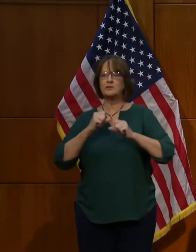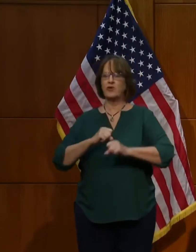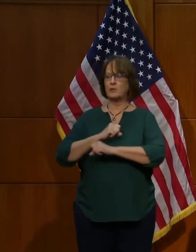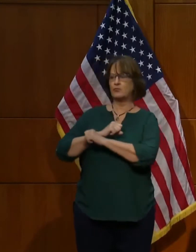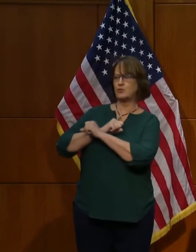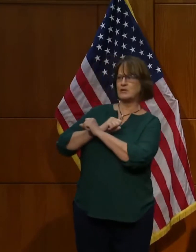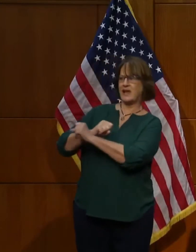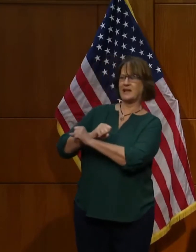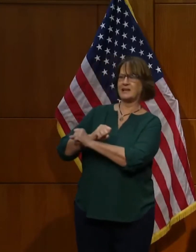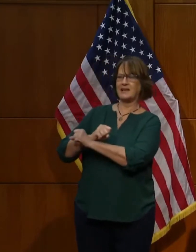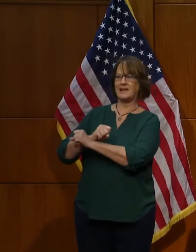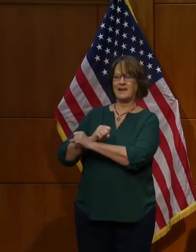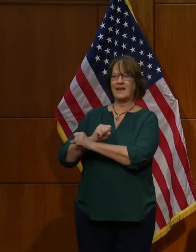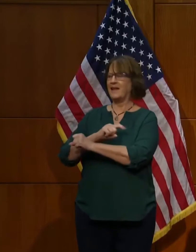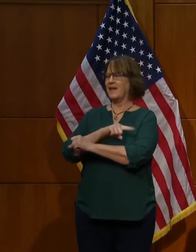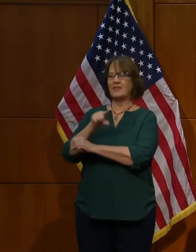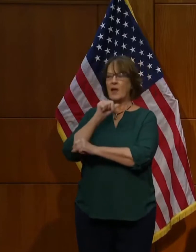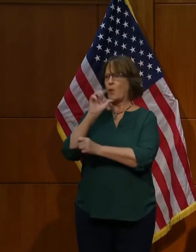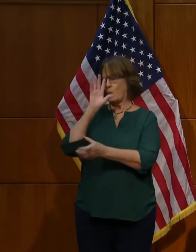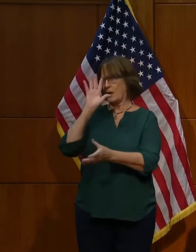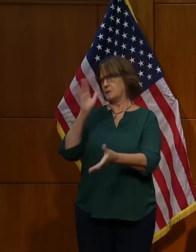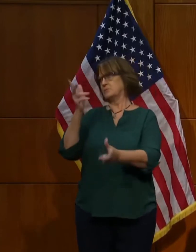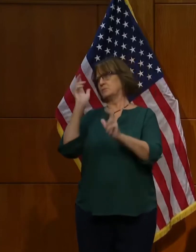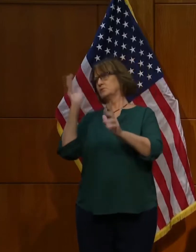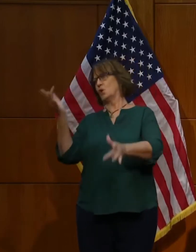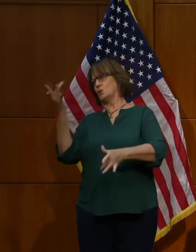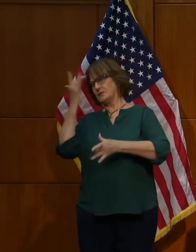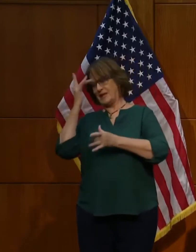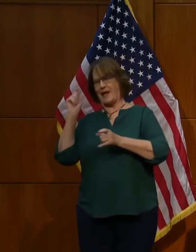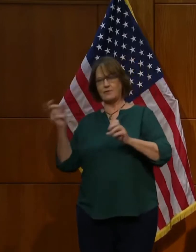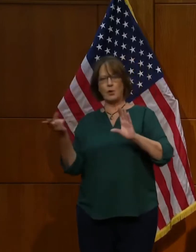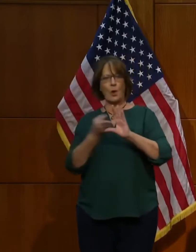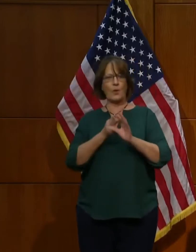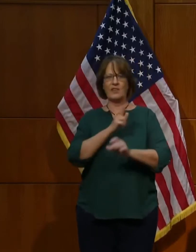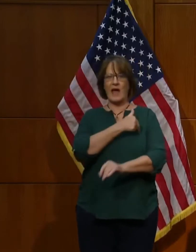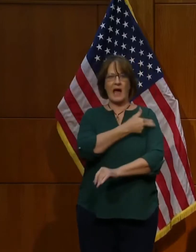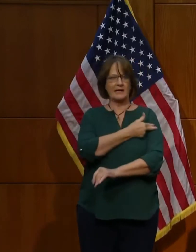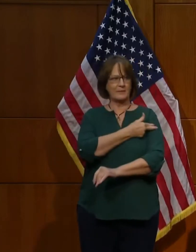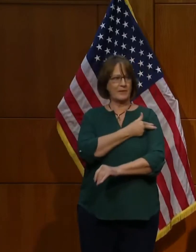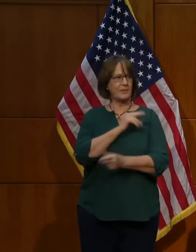they have to go into the hospital. Nearly every single person